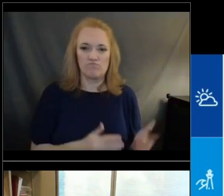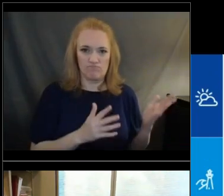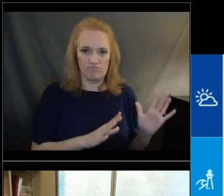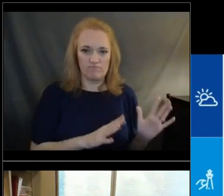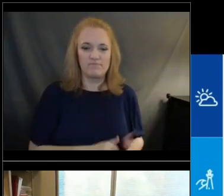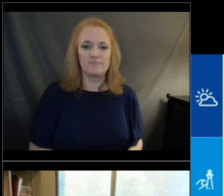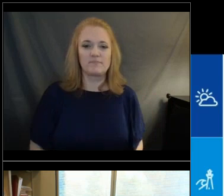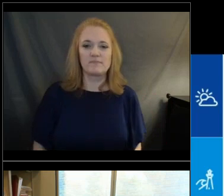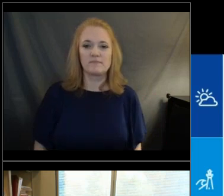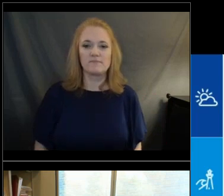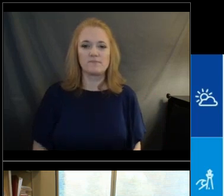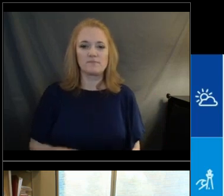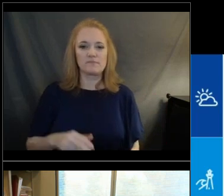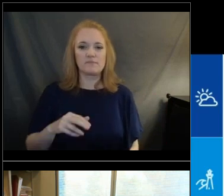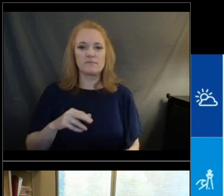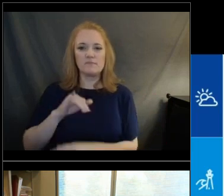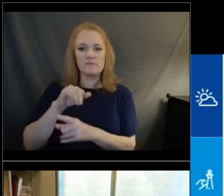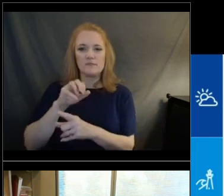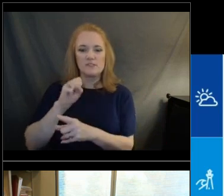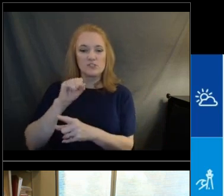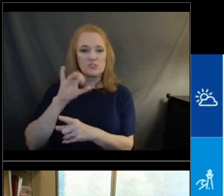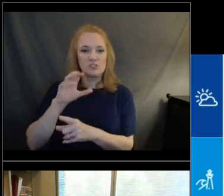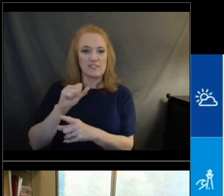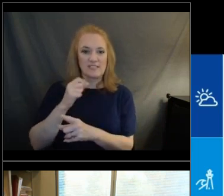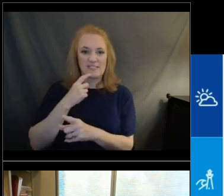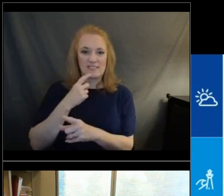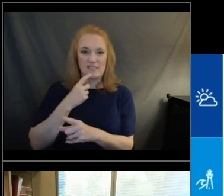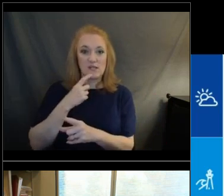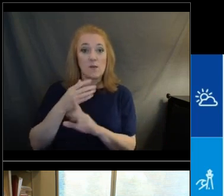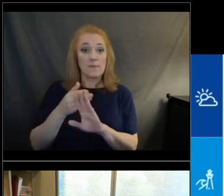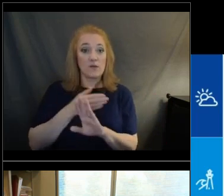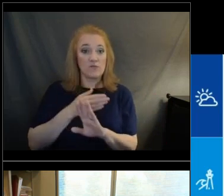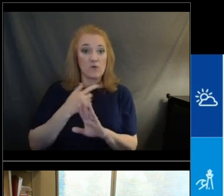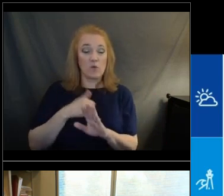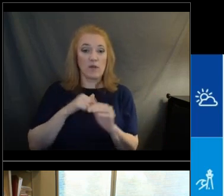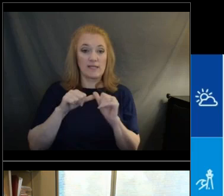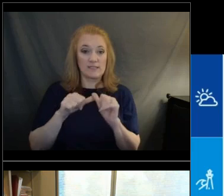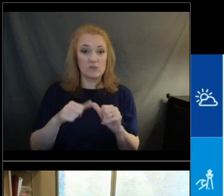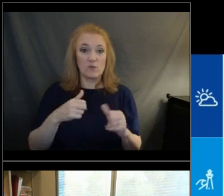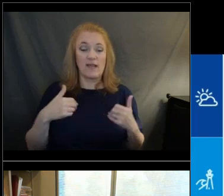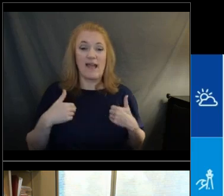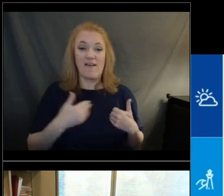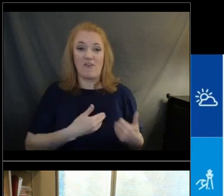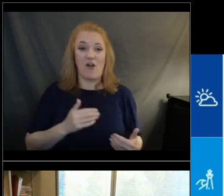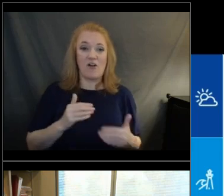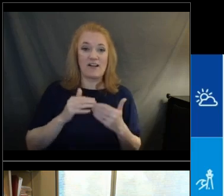So real quick before we jump to Greg we do have our first, or our next poll question,